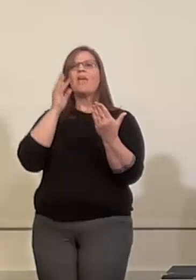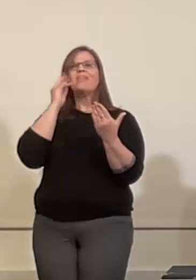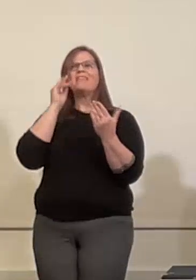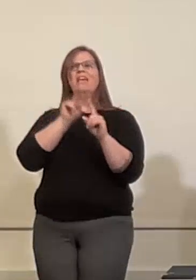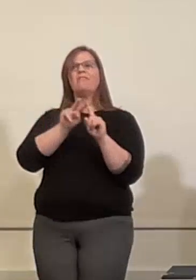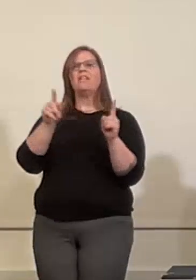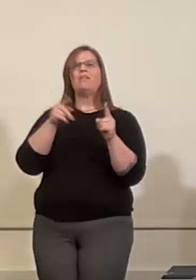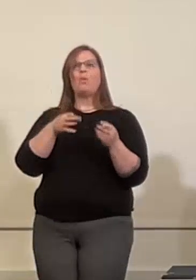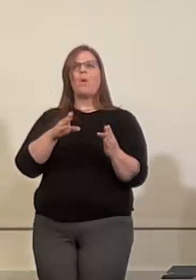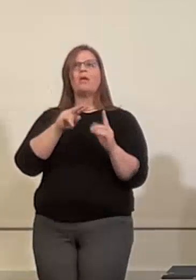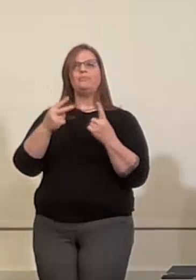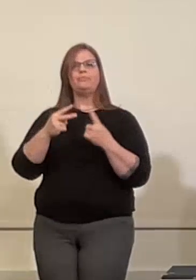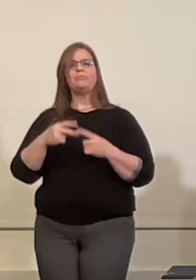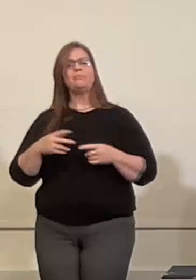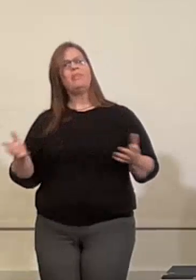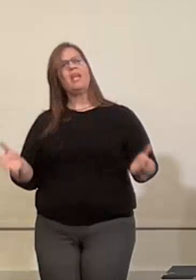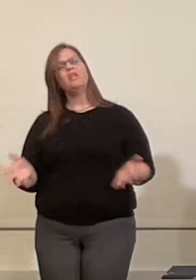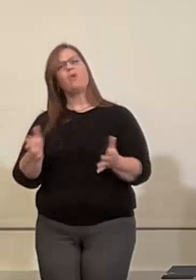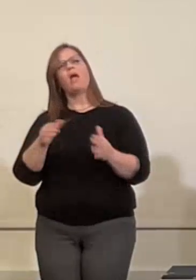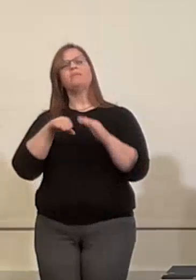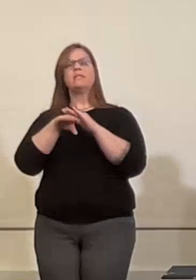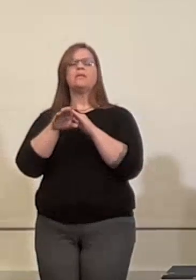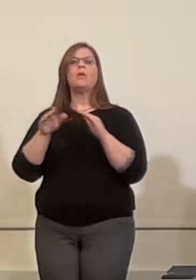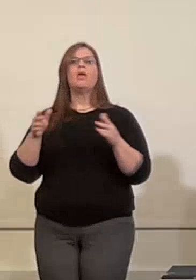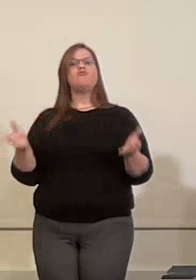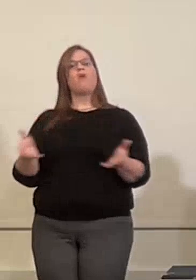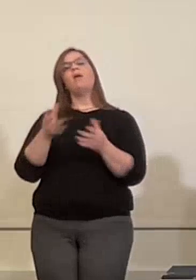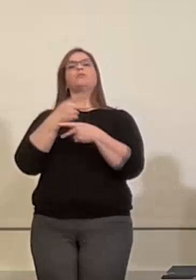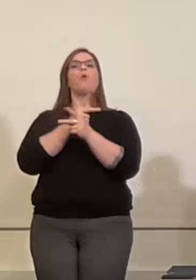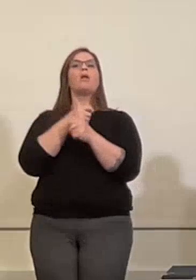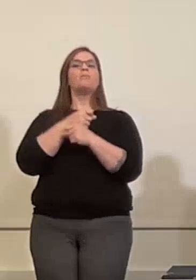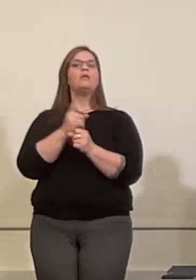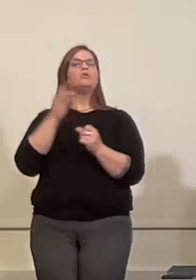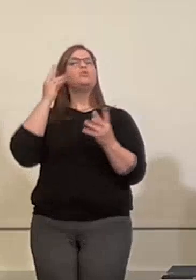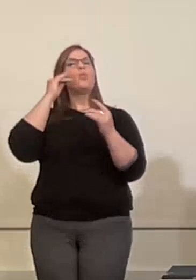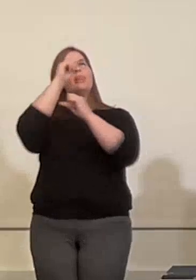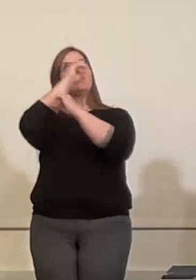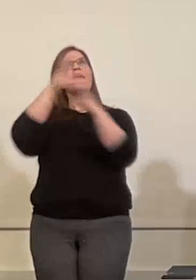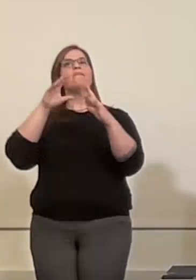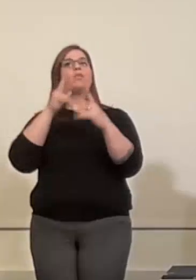It helps drive product makers to think of their products in a different way, right. Yeah.